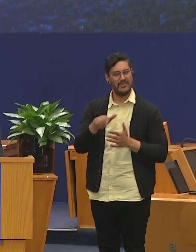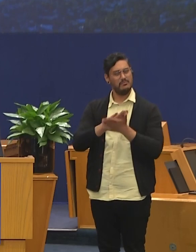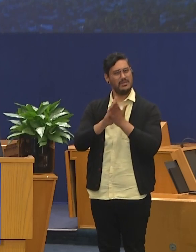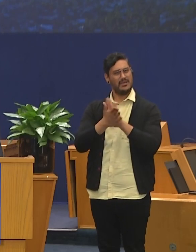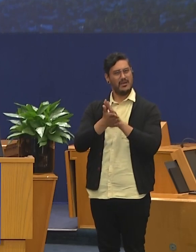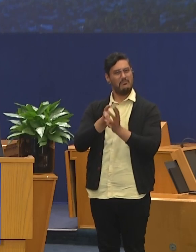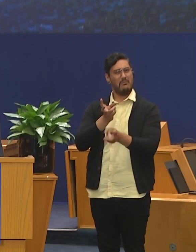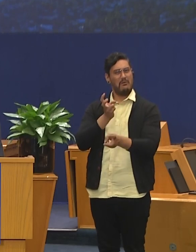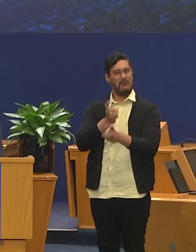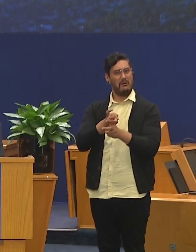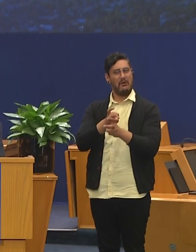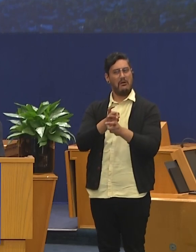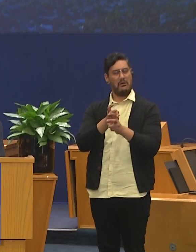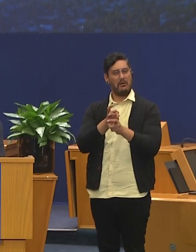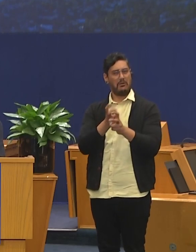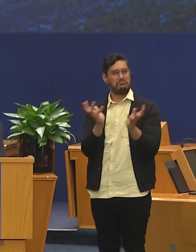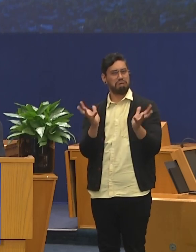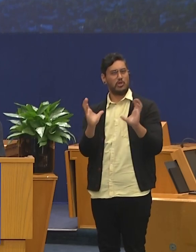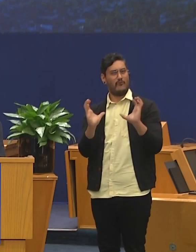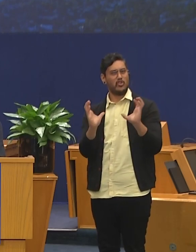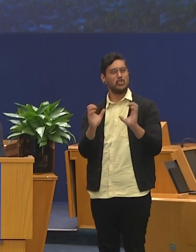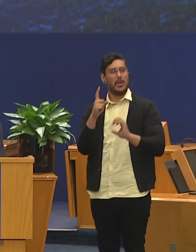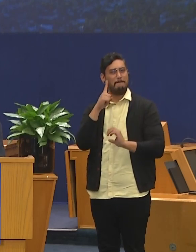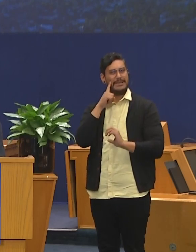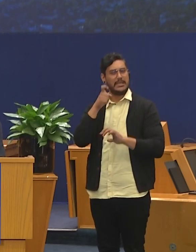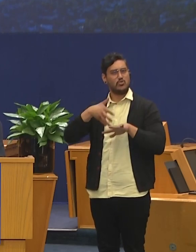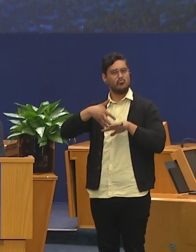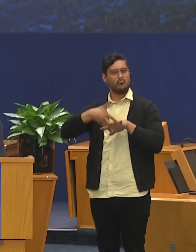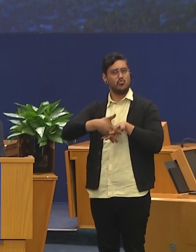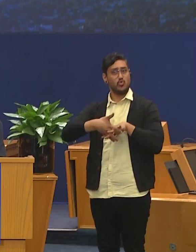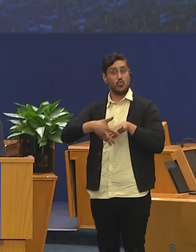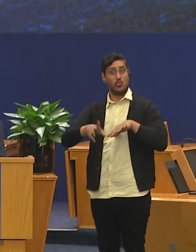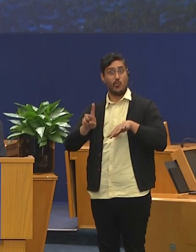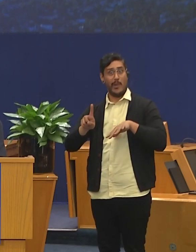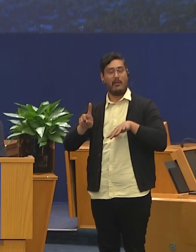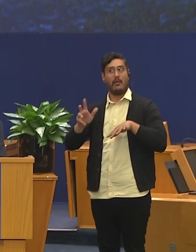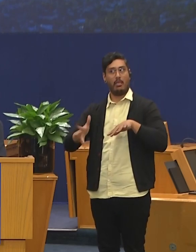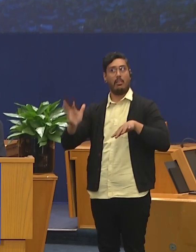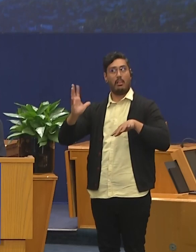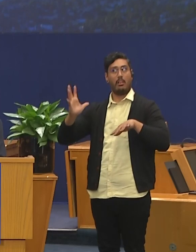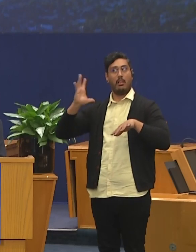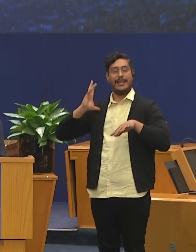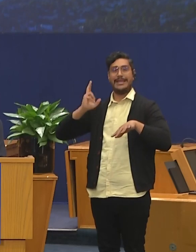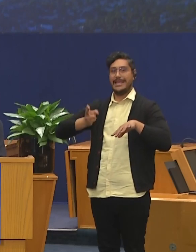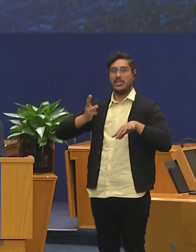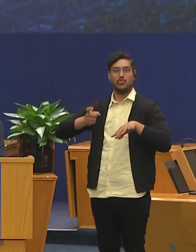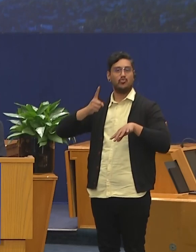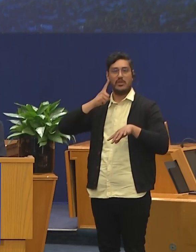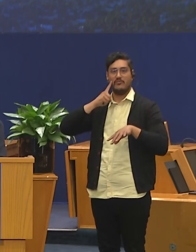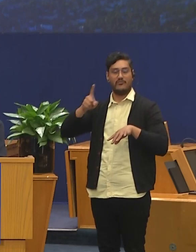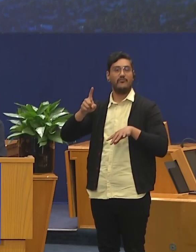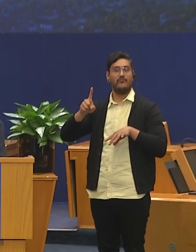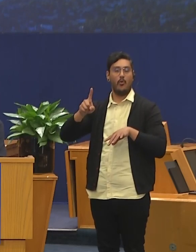THE CONVERSATION YESTERDAY, THIS BECOMES A VERY DIFFICULT CONVERSATION BECAUSE IT'S ROOTED